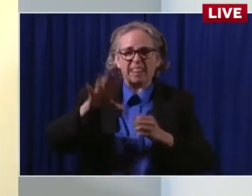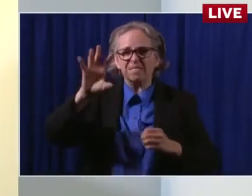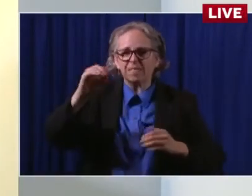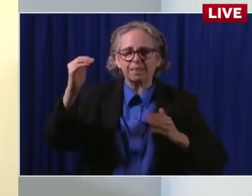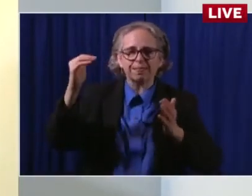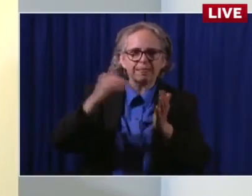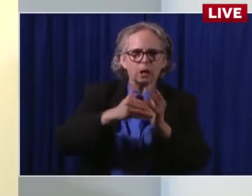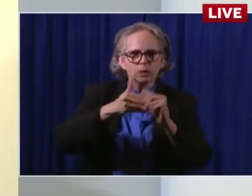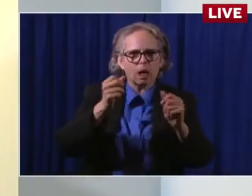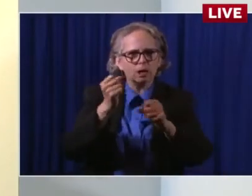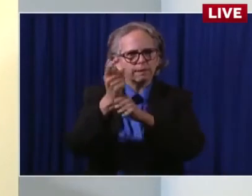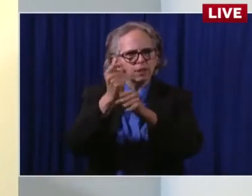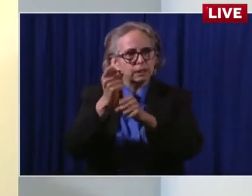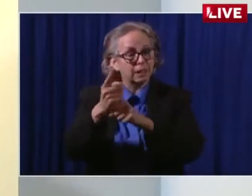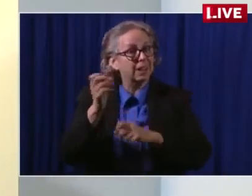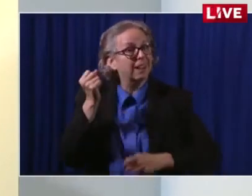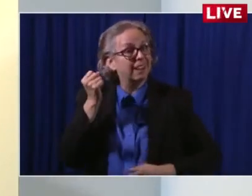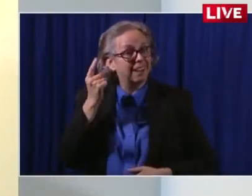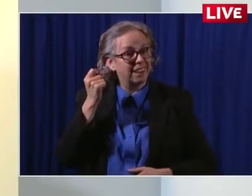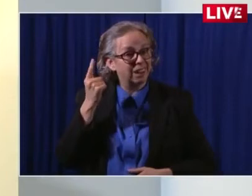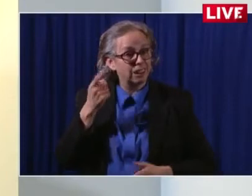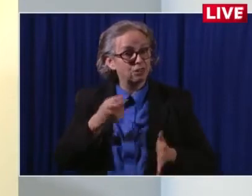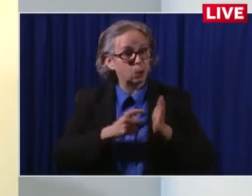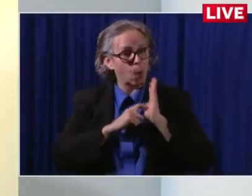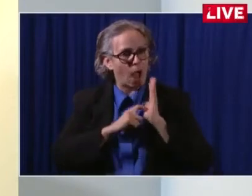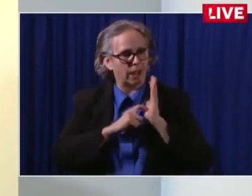60,000 PAY MORE THAN $50,000 A YEAR.